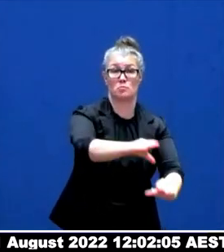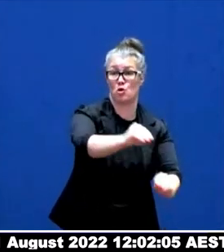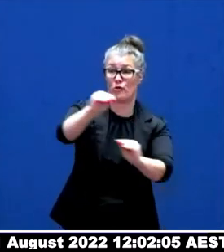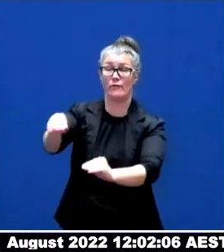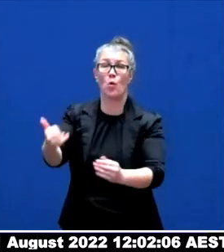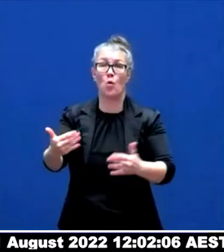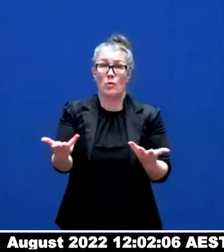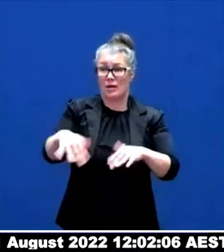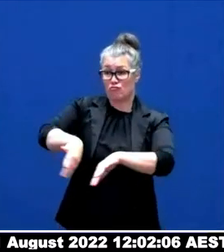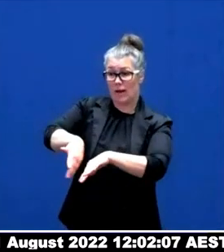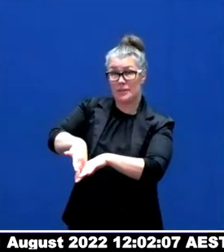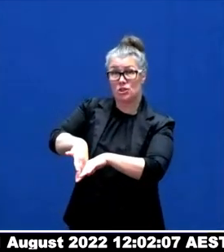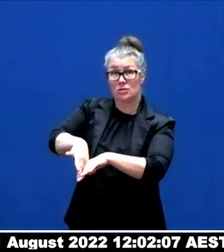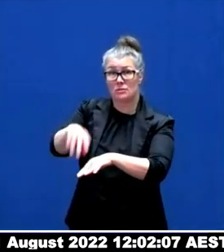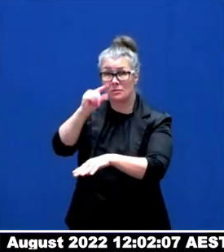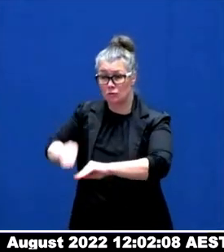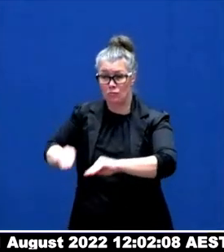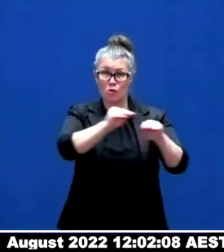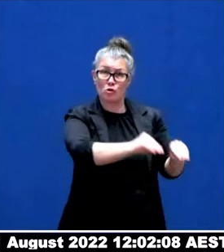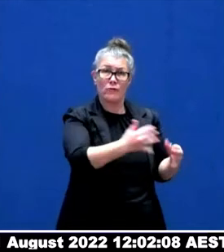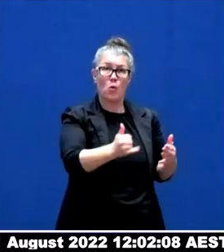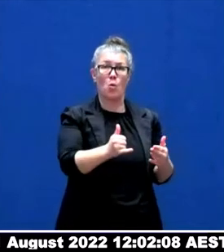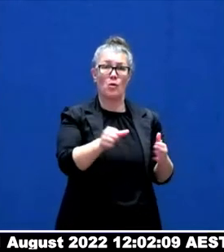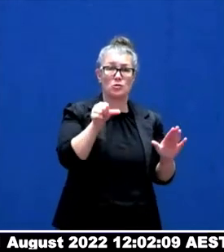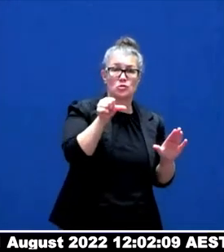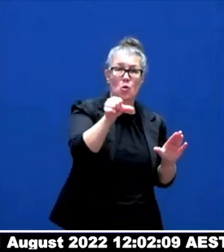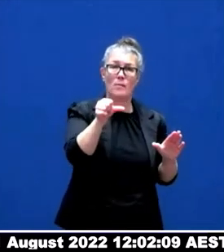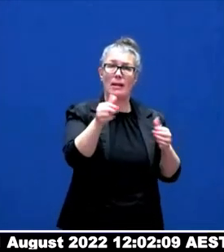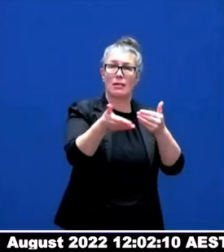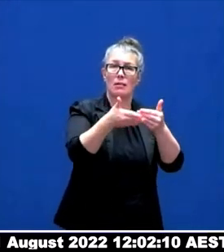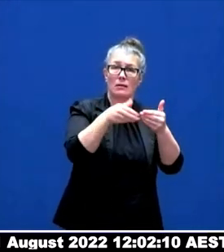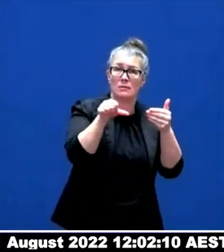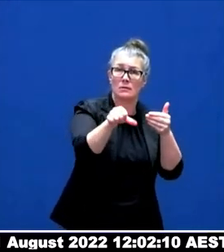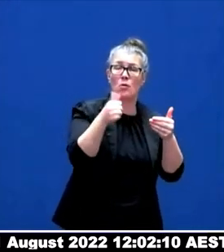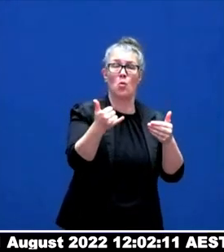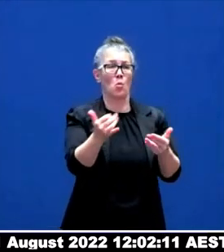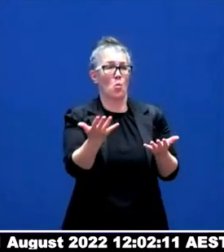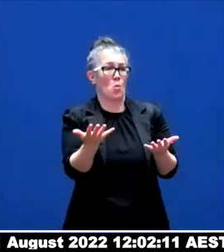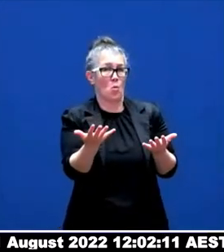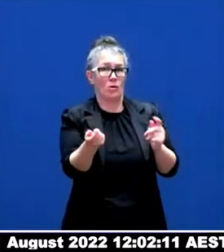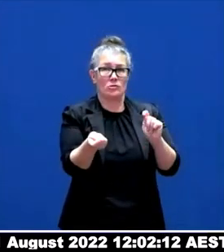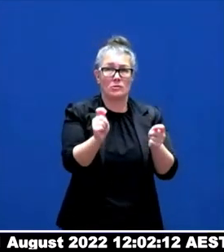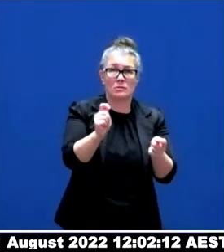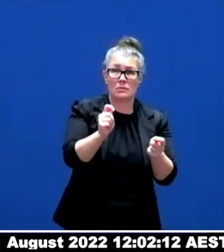area, could be installing a doorbell or a button. It could be adjustments to the handles.